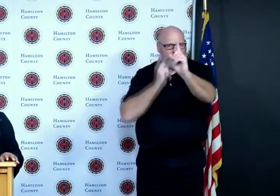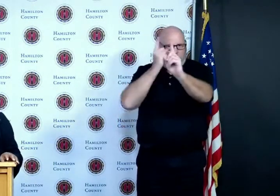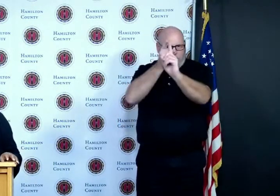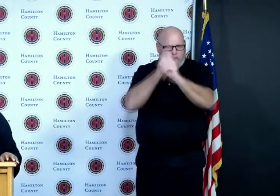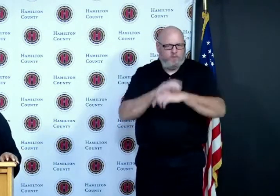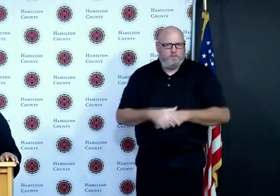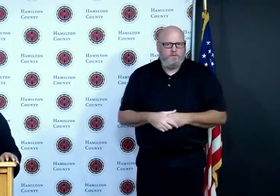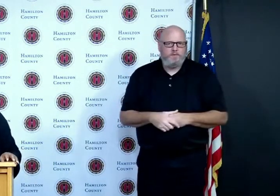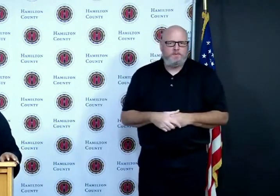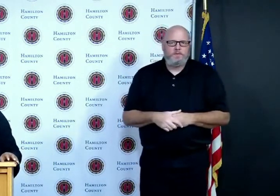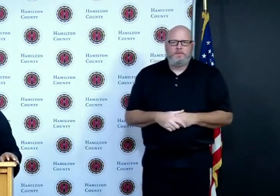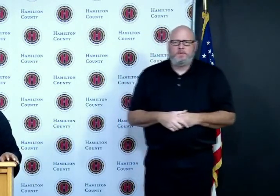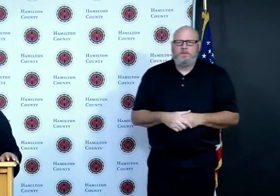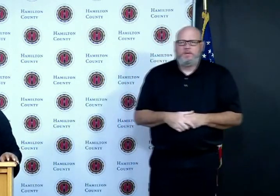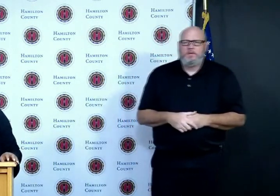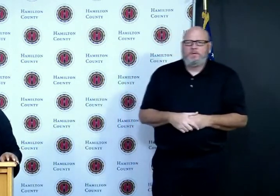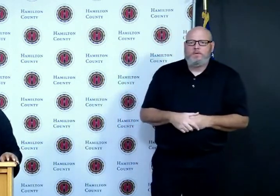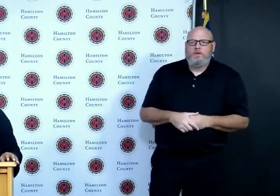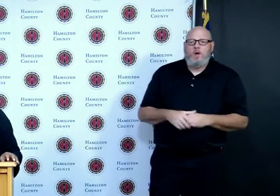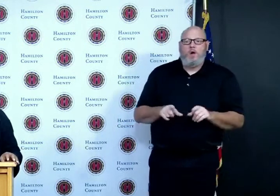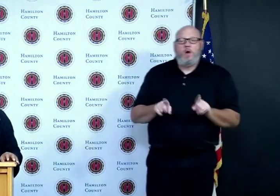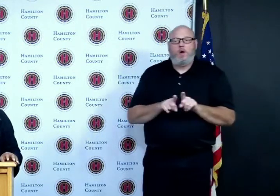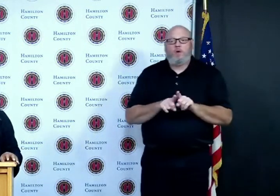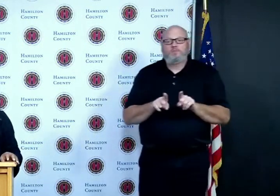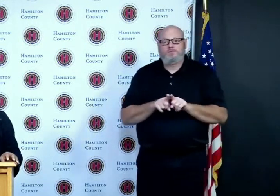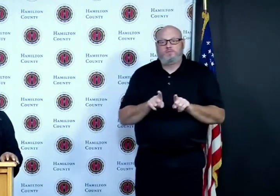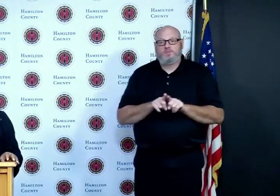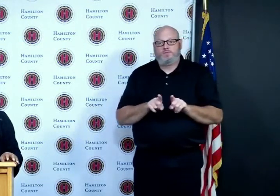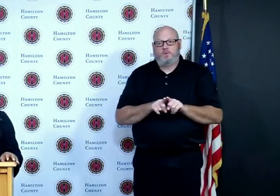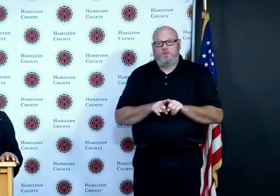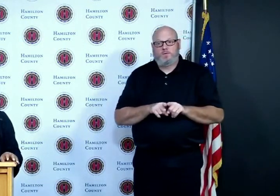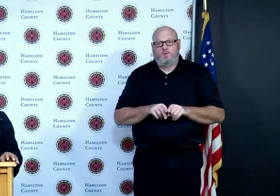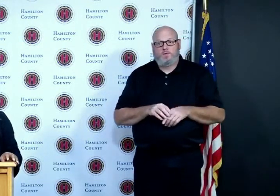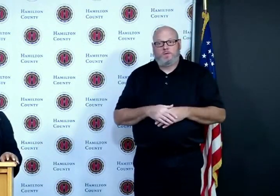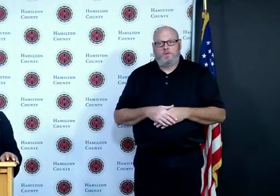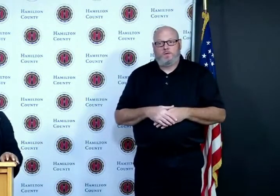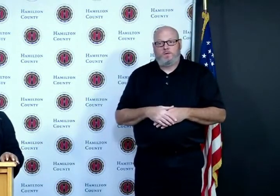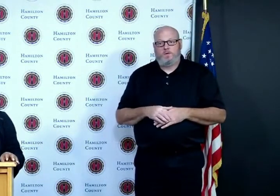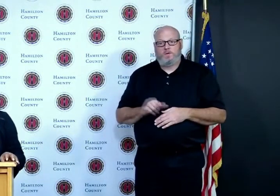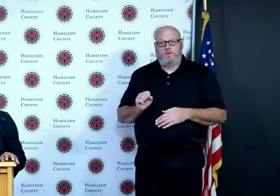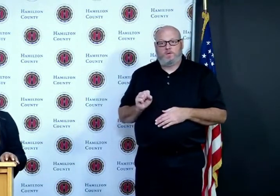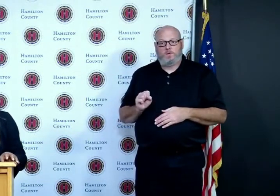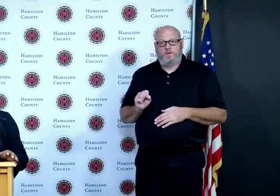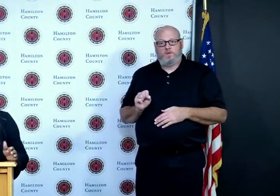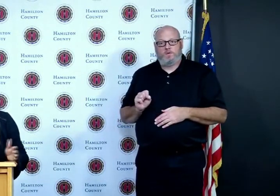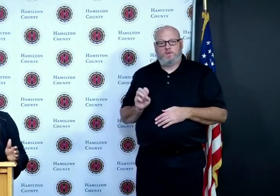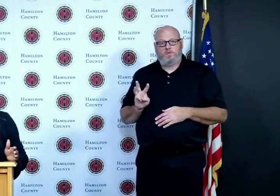we have also done a we're doing a SWOT analysis on things that we did strongly because the money came